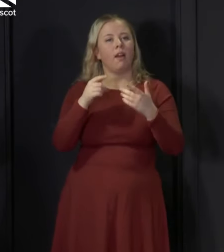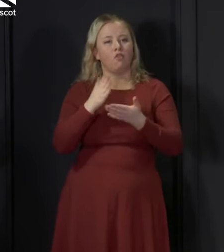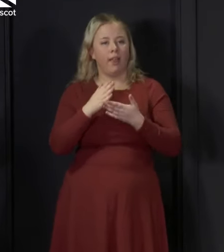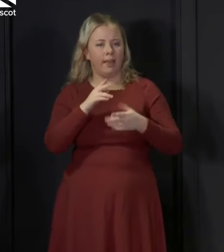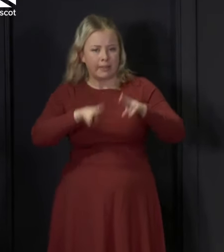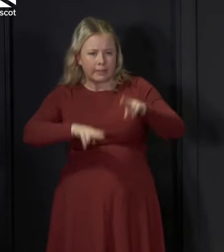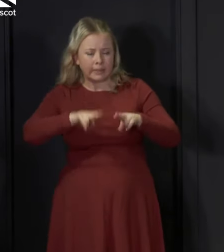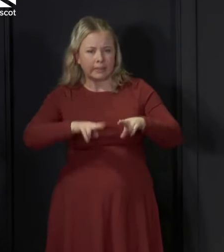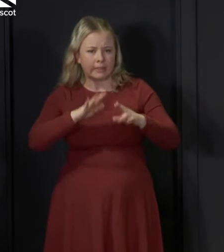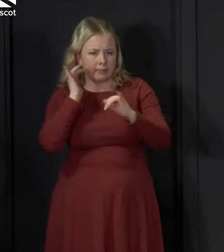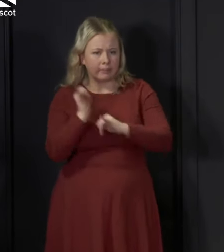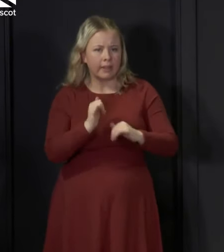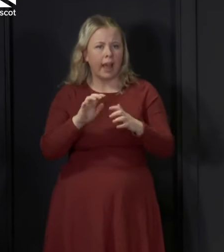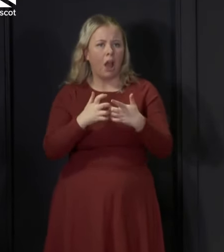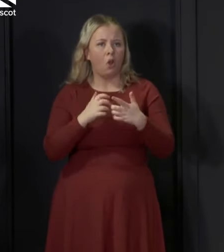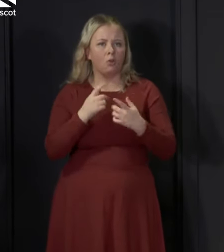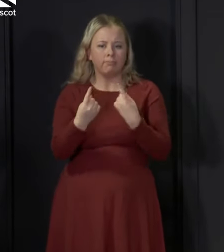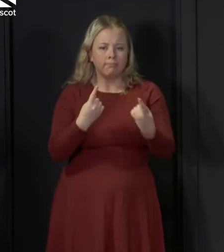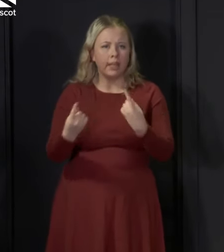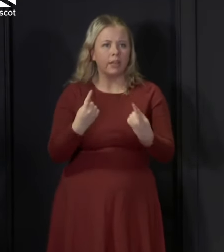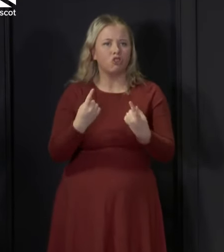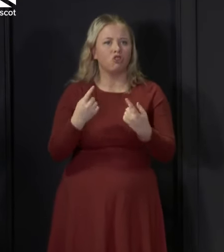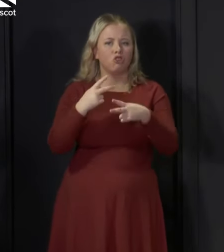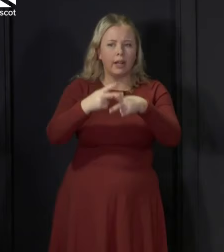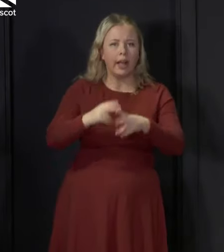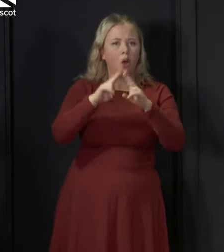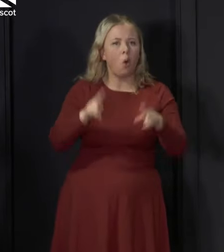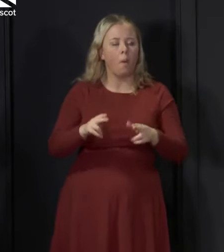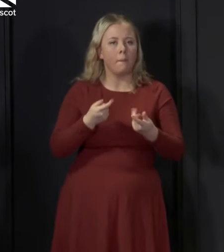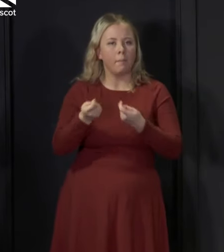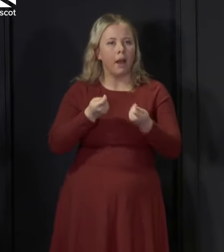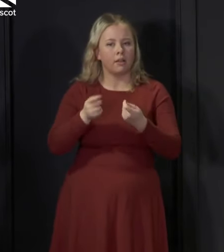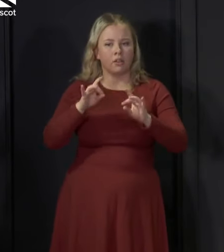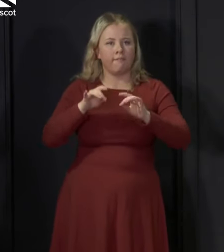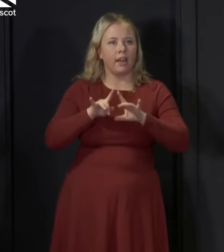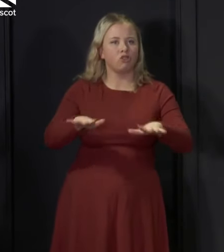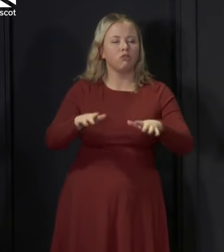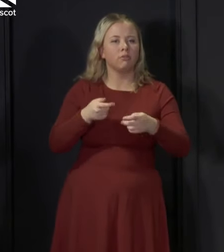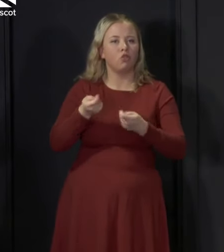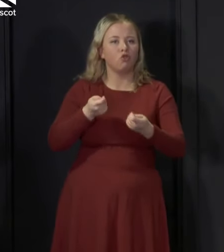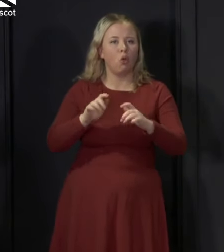care home in their area is managing infection control, staffing, training, physical distancing